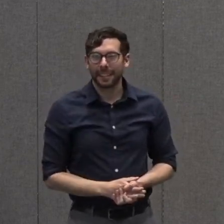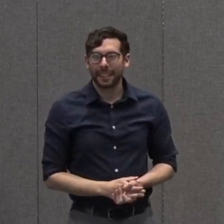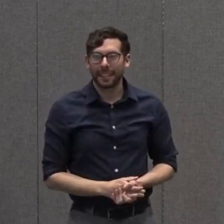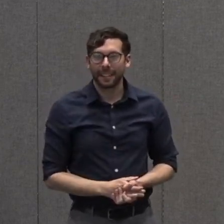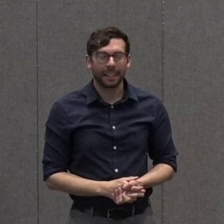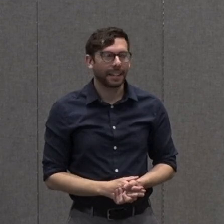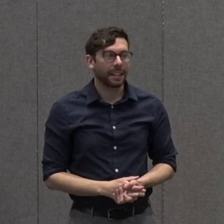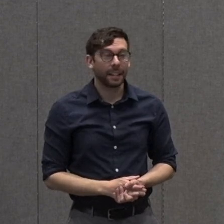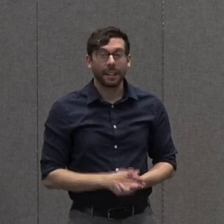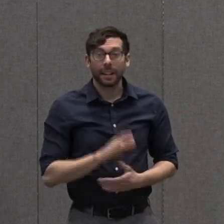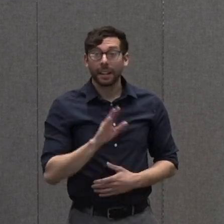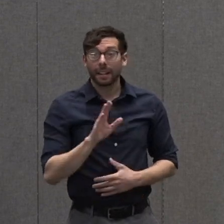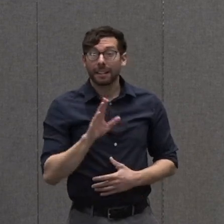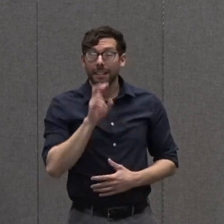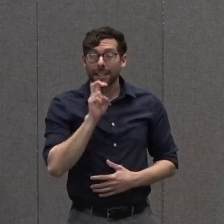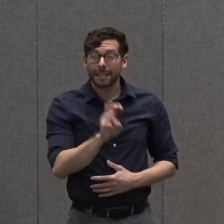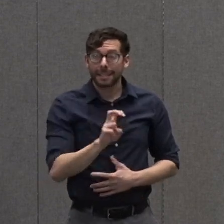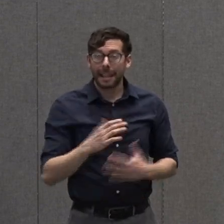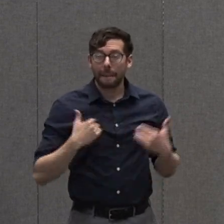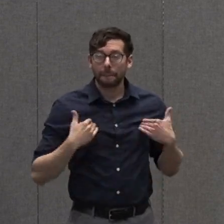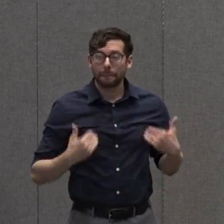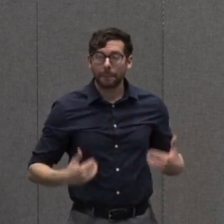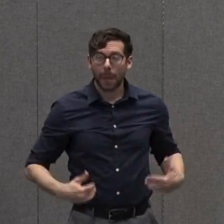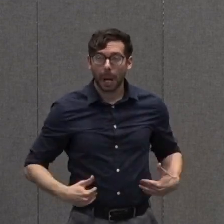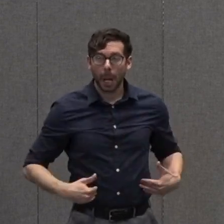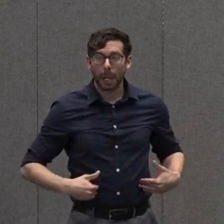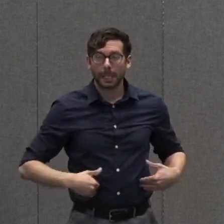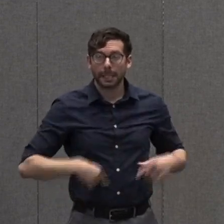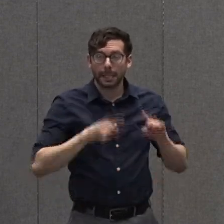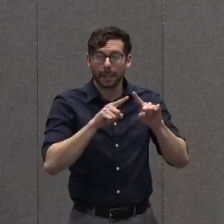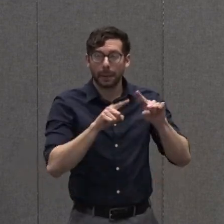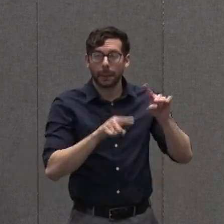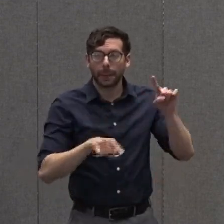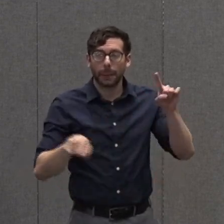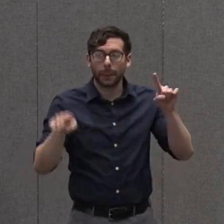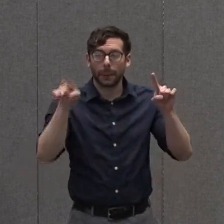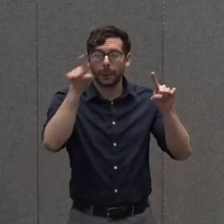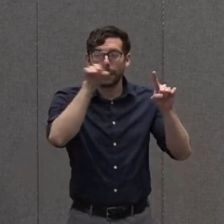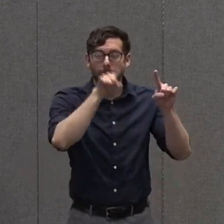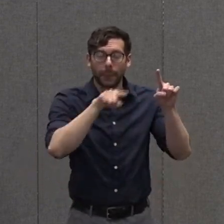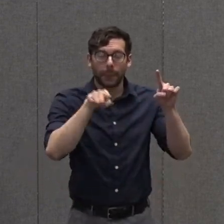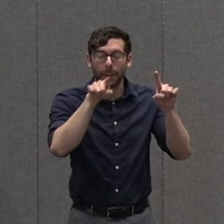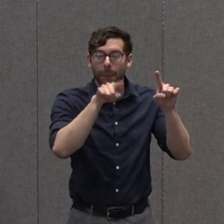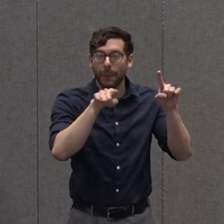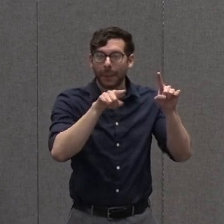And her body makes such a beautiful spiral, there. You can't see that from the camera but the back part of her body